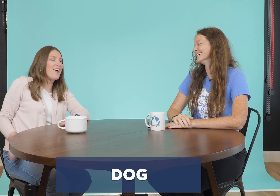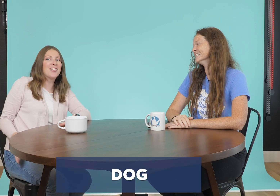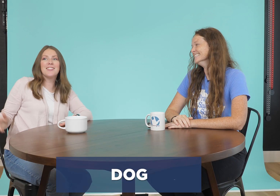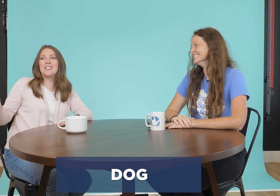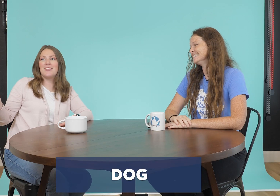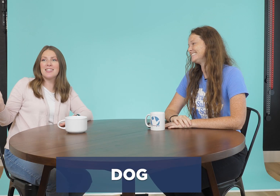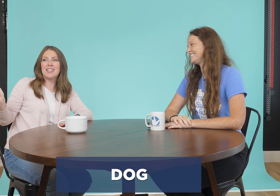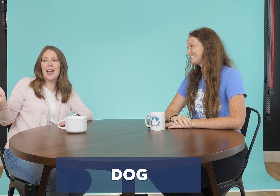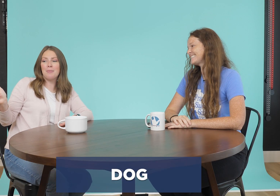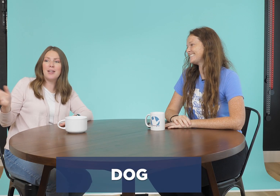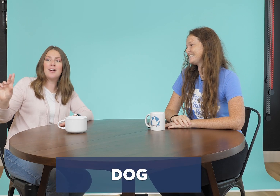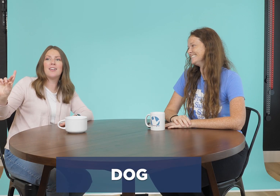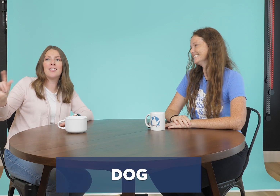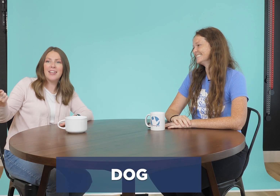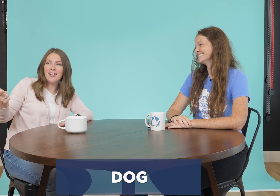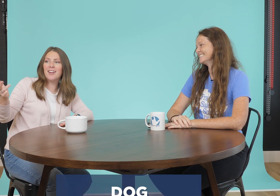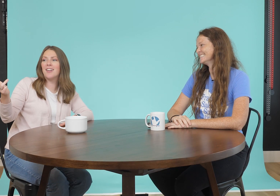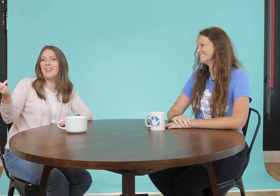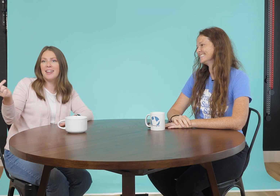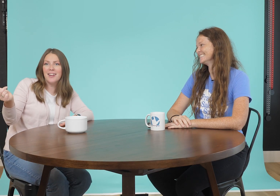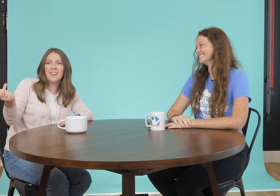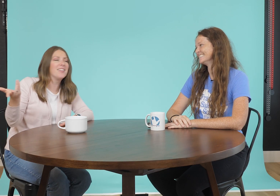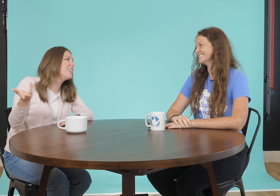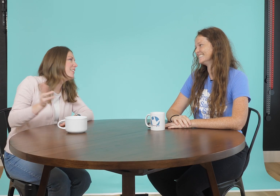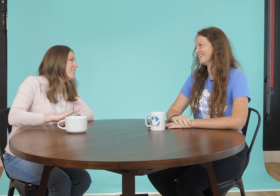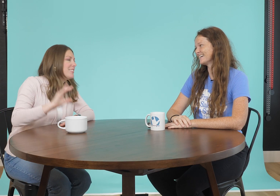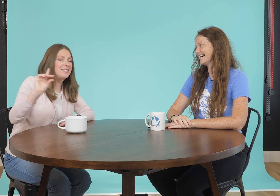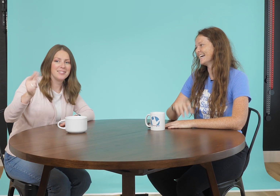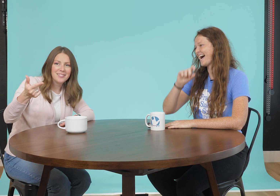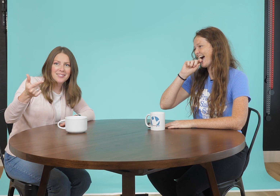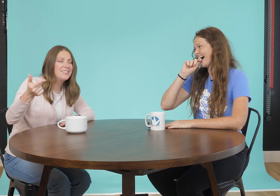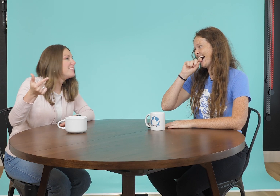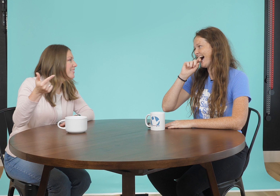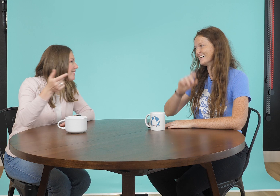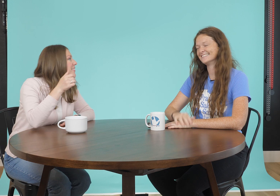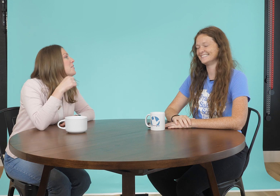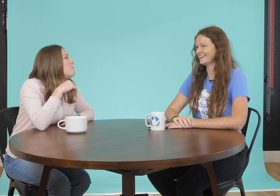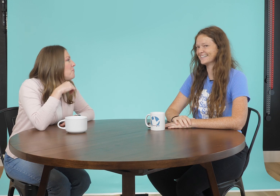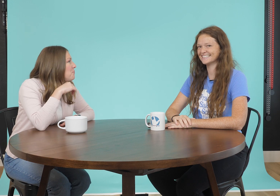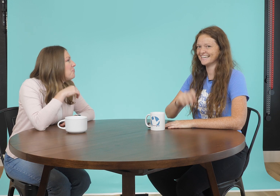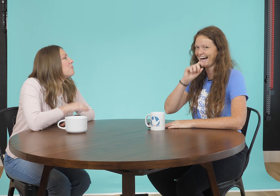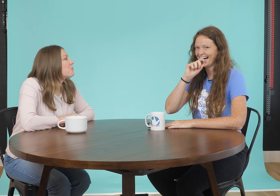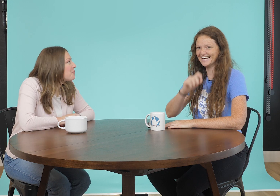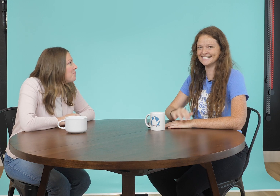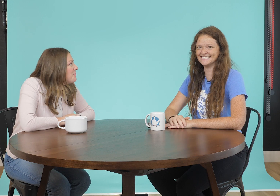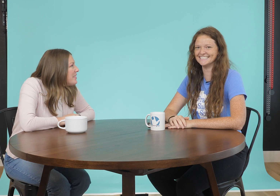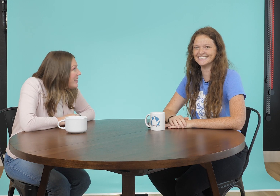Ours. You can slap here, here, here. Okay, dog,